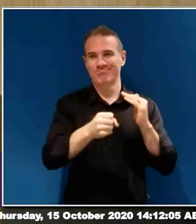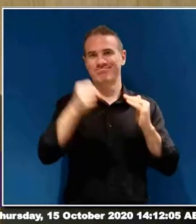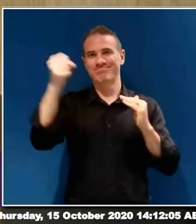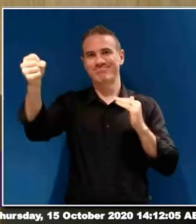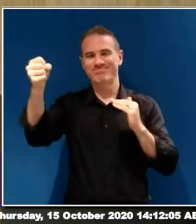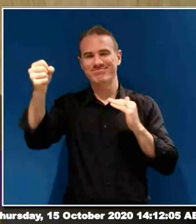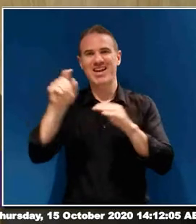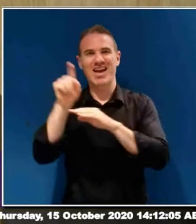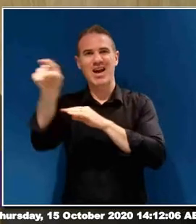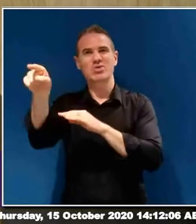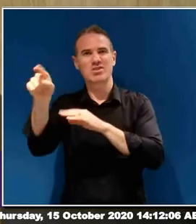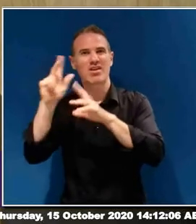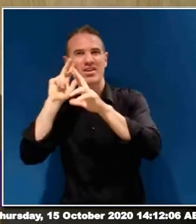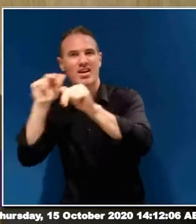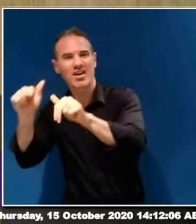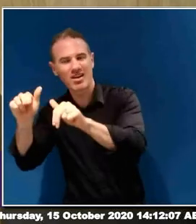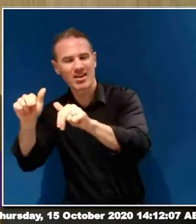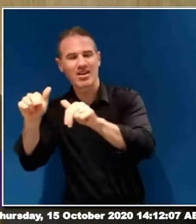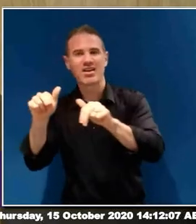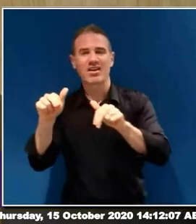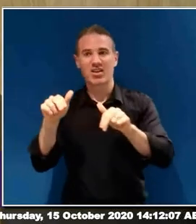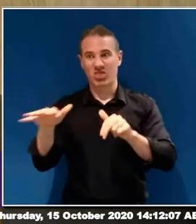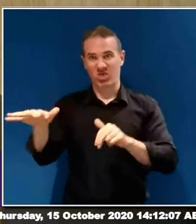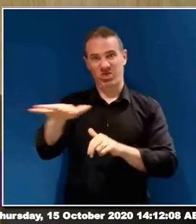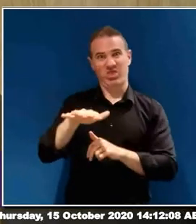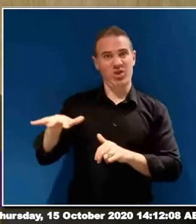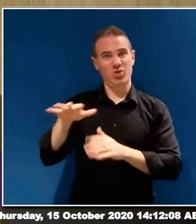particularly if they couldn't - if they couldn't easily put a label of